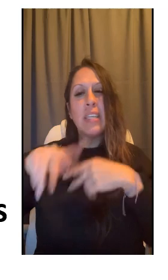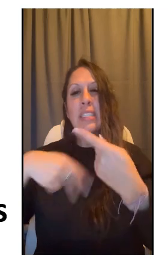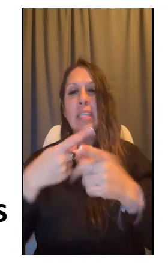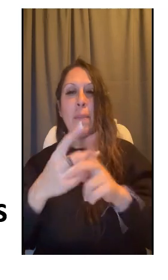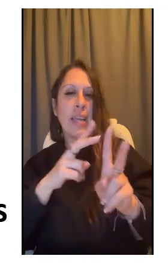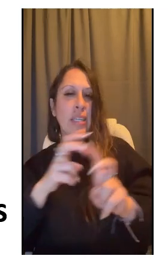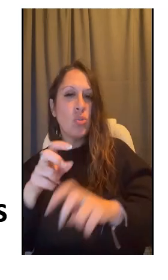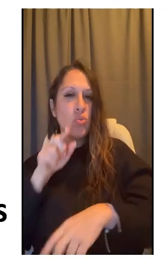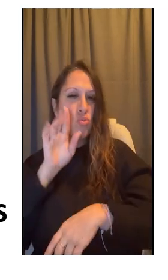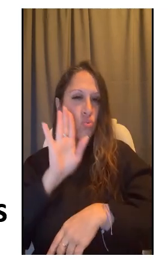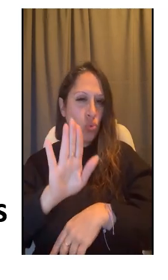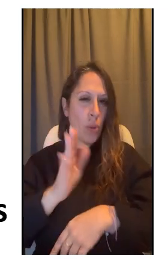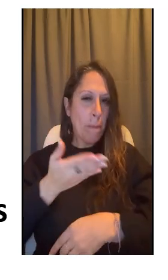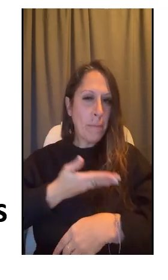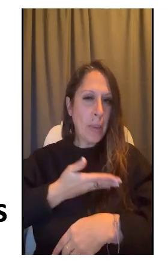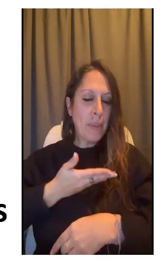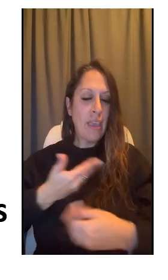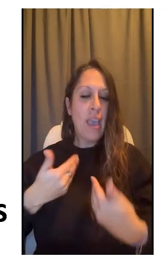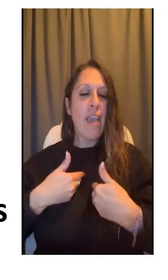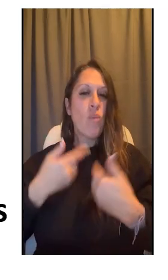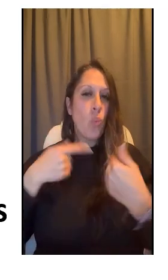of issue that your child is facing while feeding